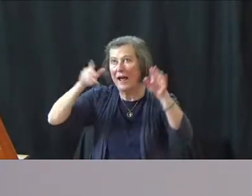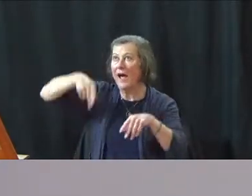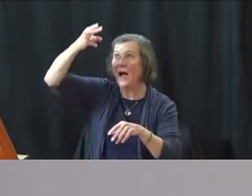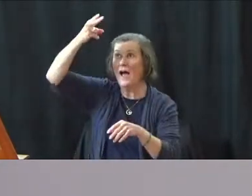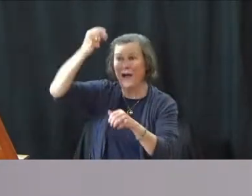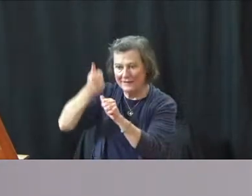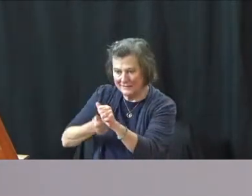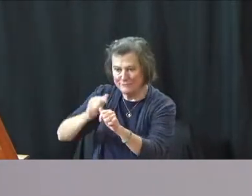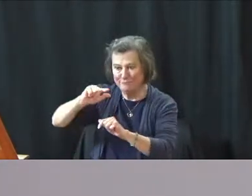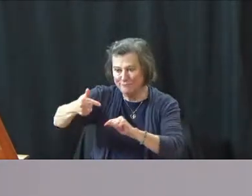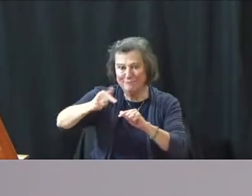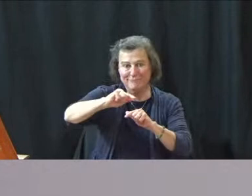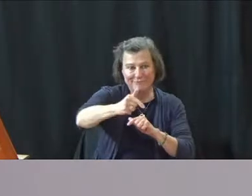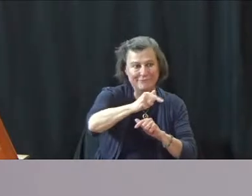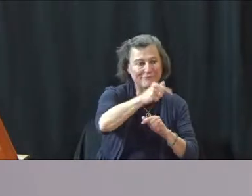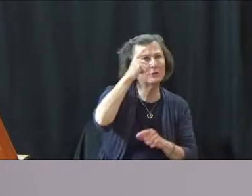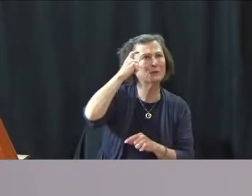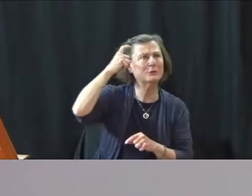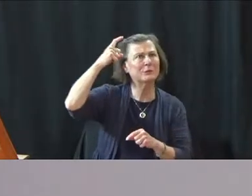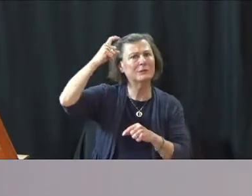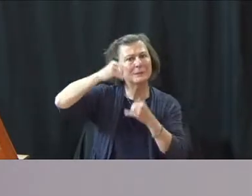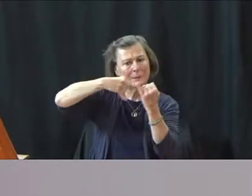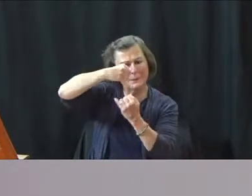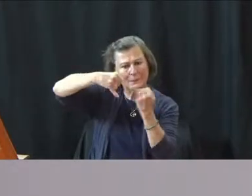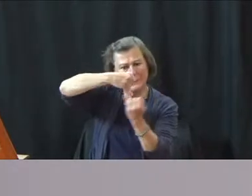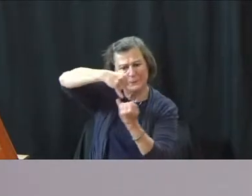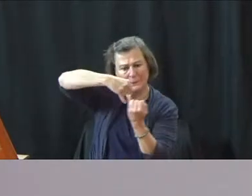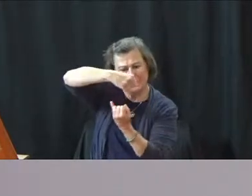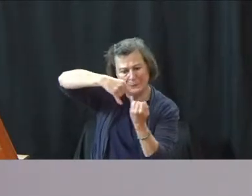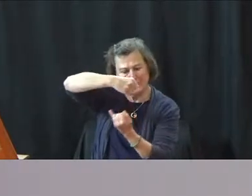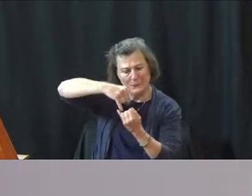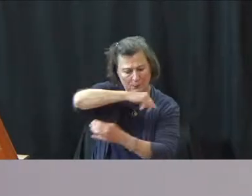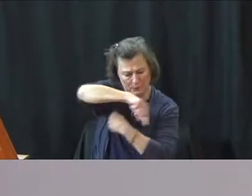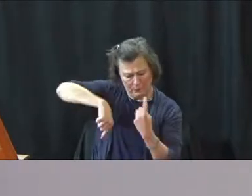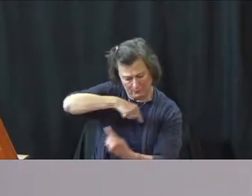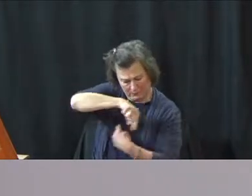She dreamed and spun a long white thread, round and round and round.